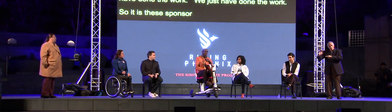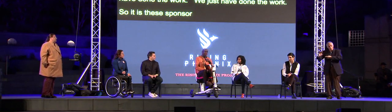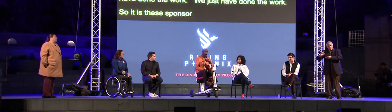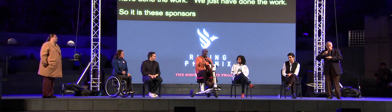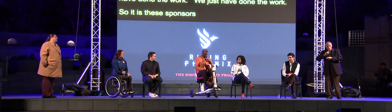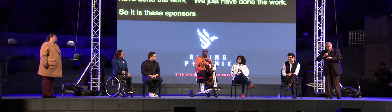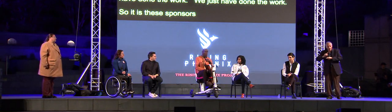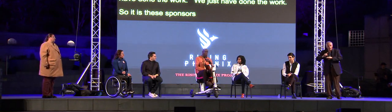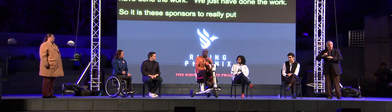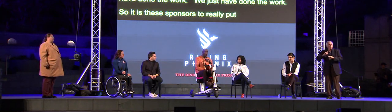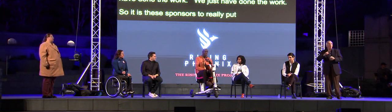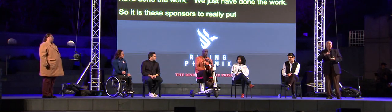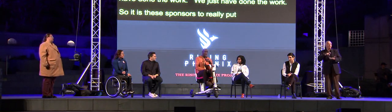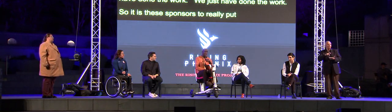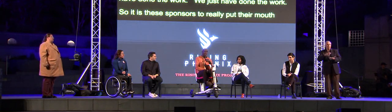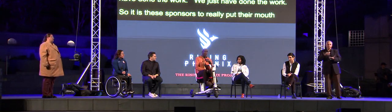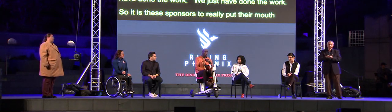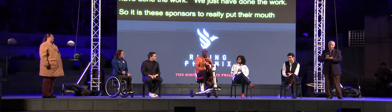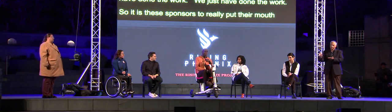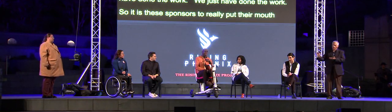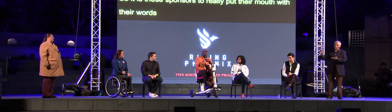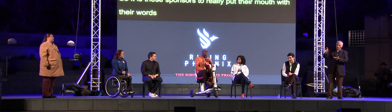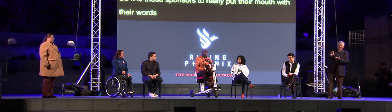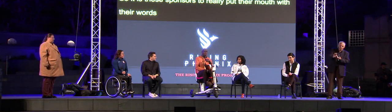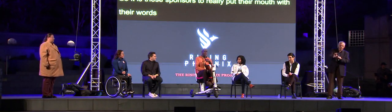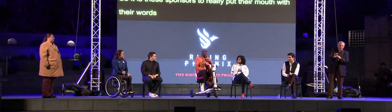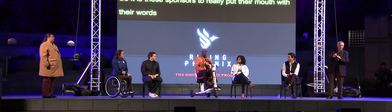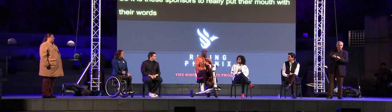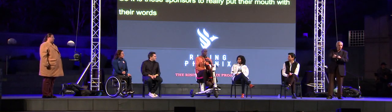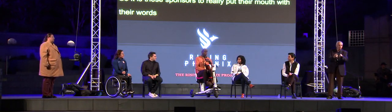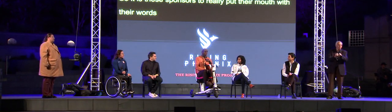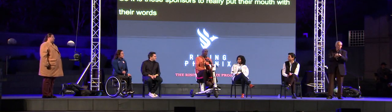where their words are and really support it,